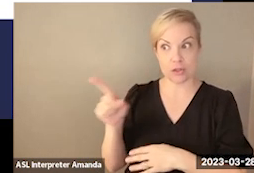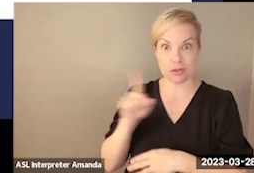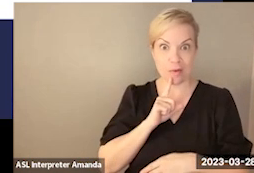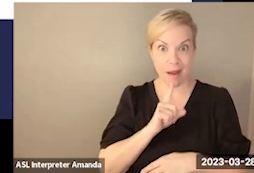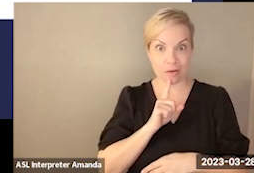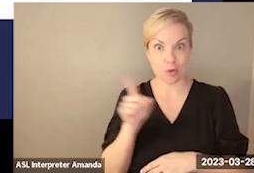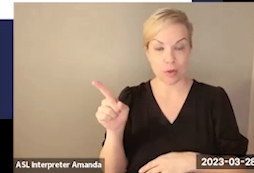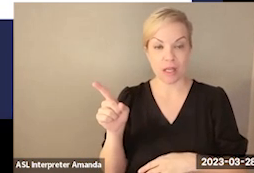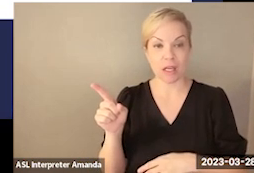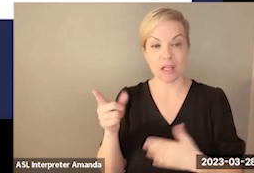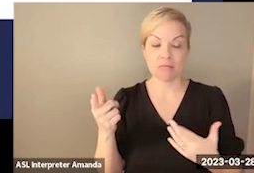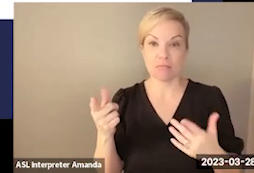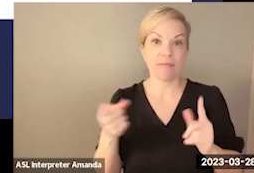Debbie Stine, Science & Technology Policy Academy: you know, which is one of the first